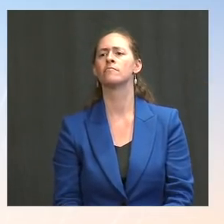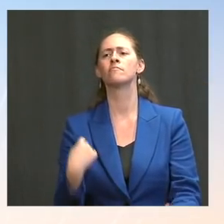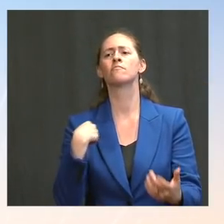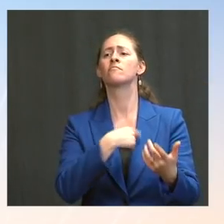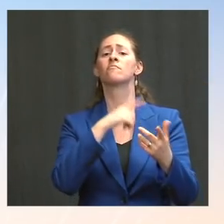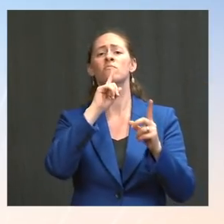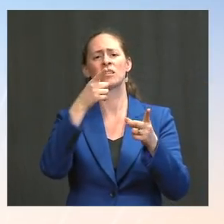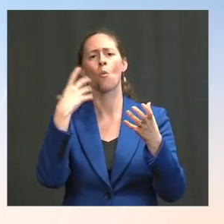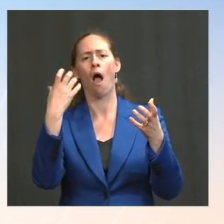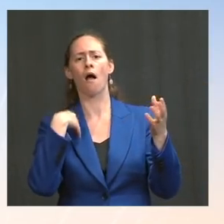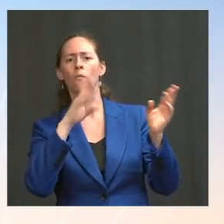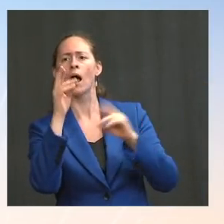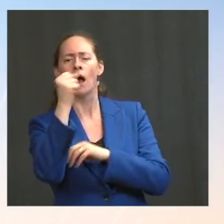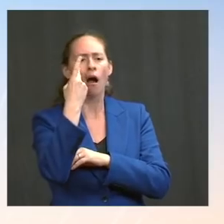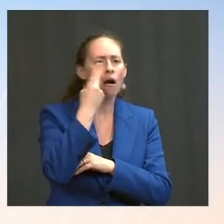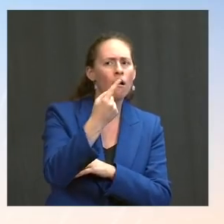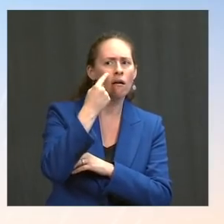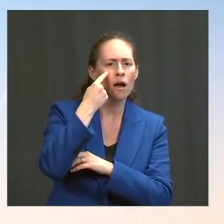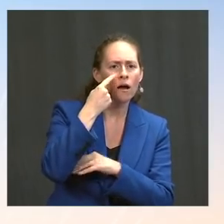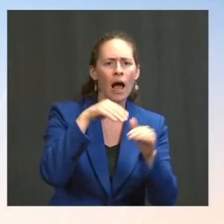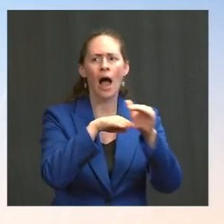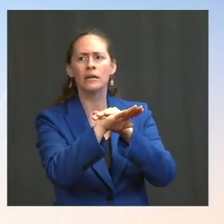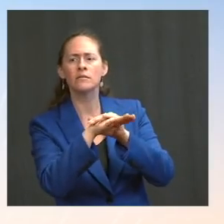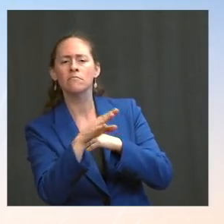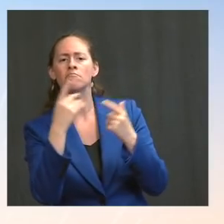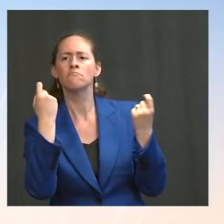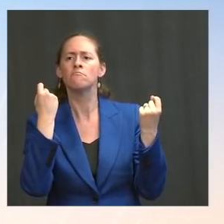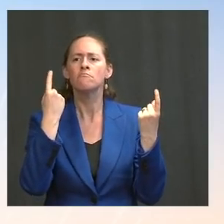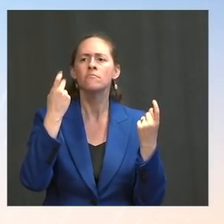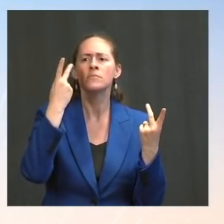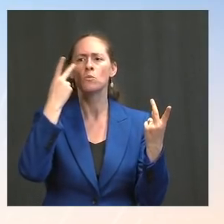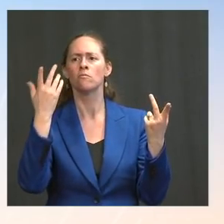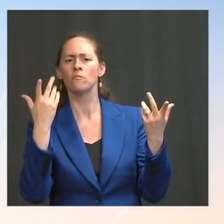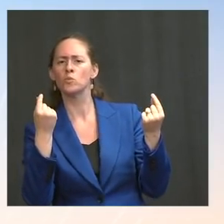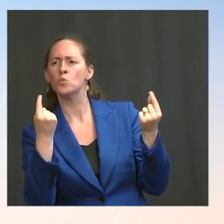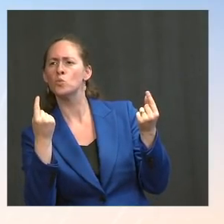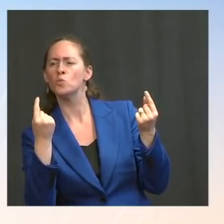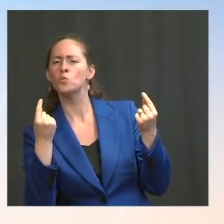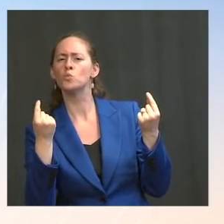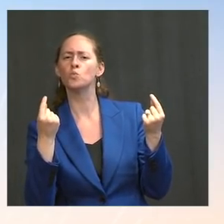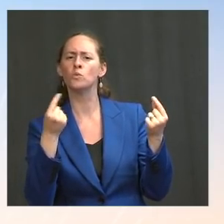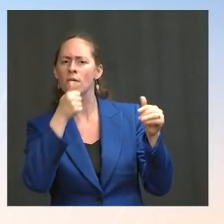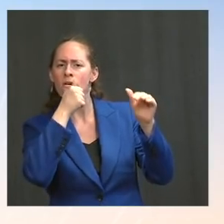and have visibility into what the Iranians are up to and how close they are to acquiring a nuclear weapon.